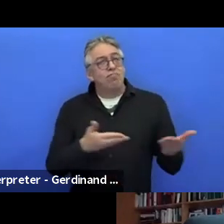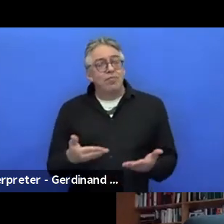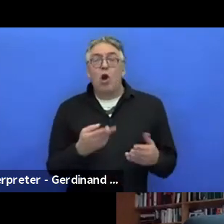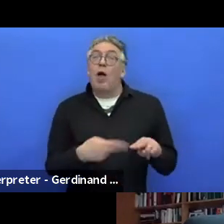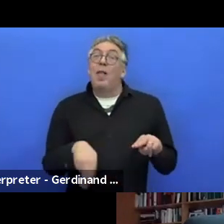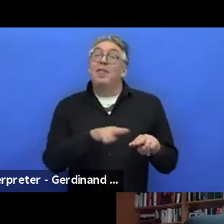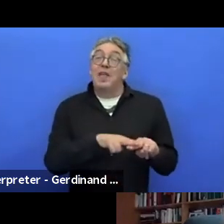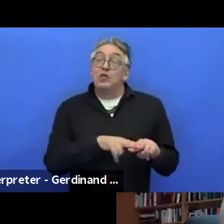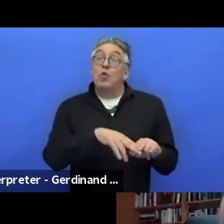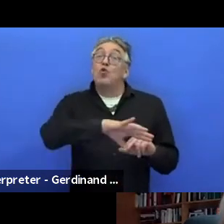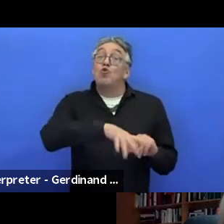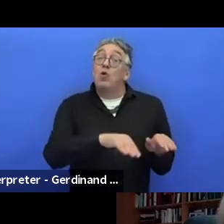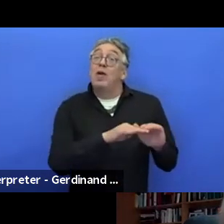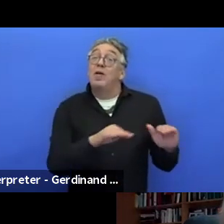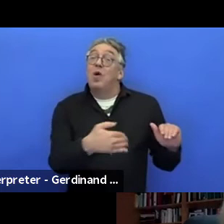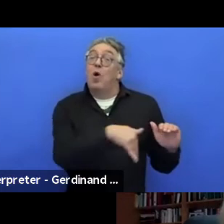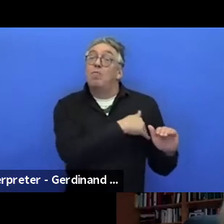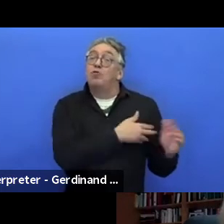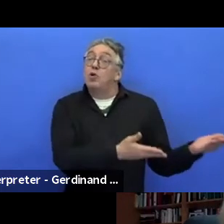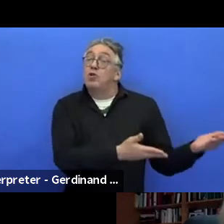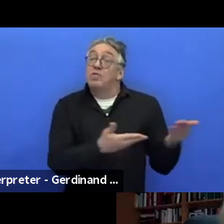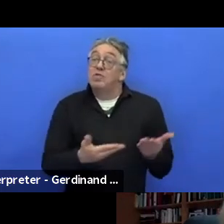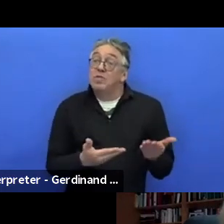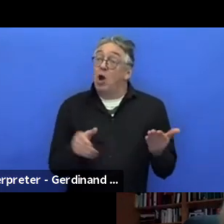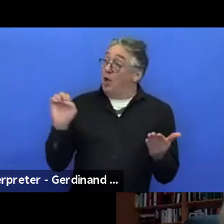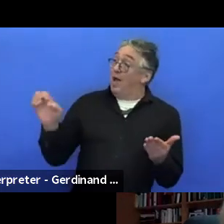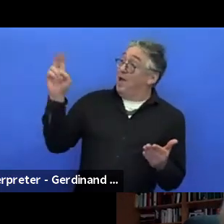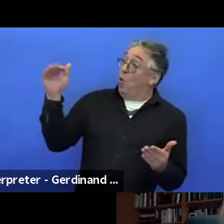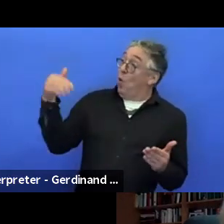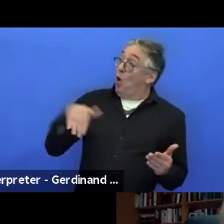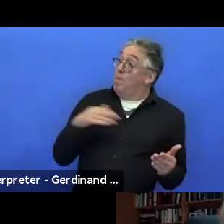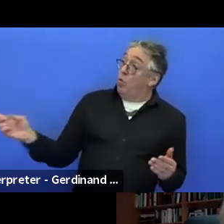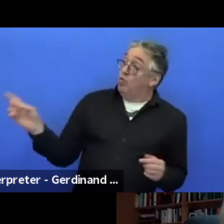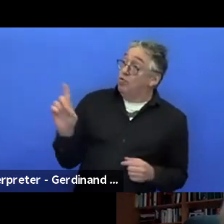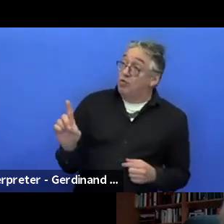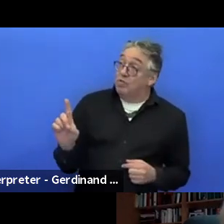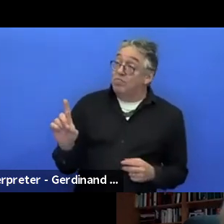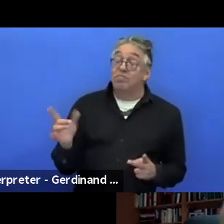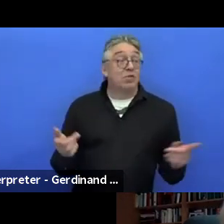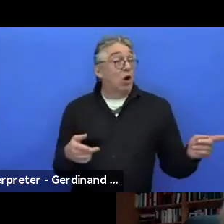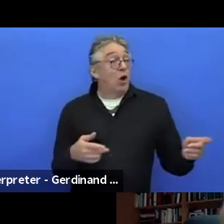to see how complementary that is. And Kamil, based on some things that you said